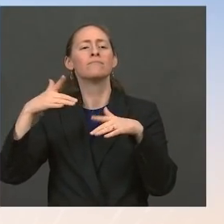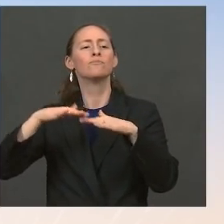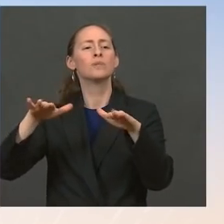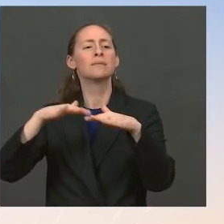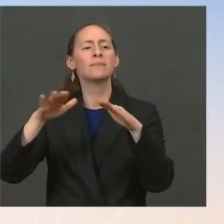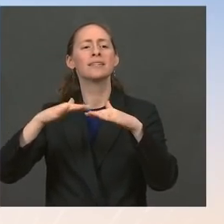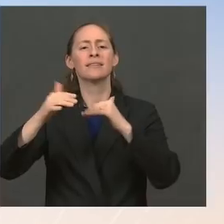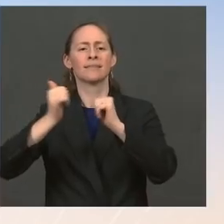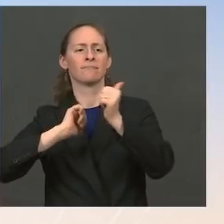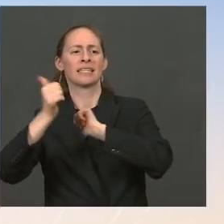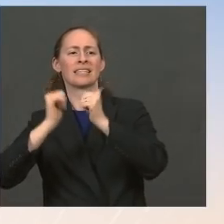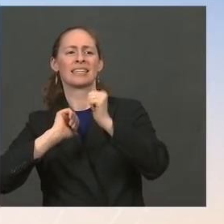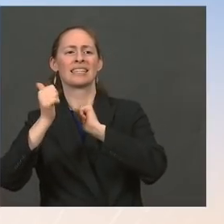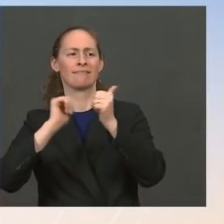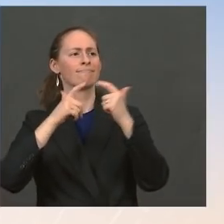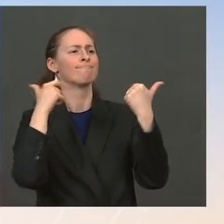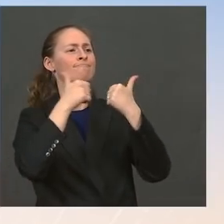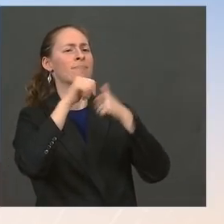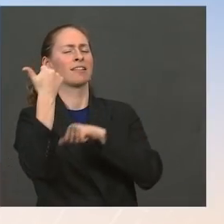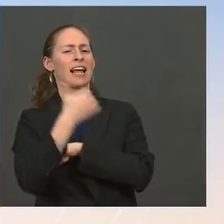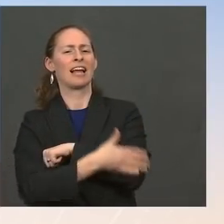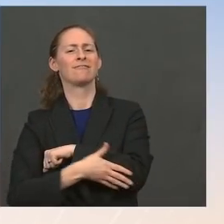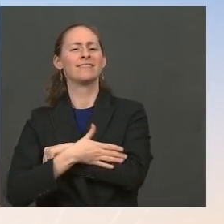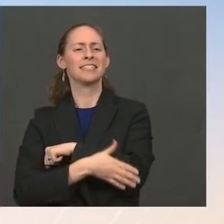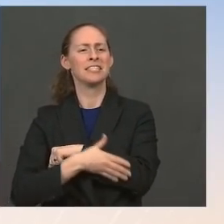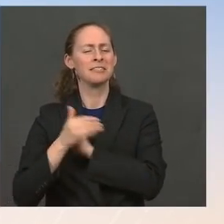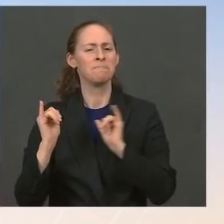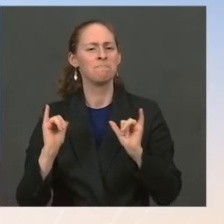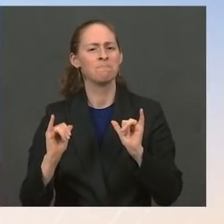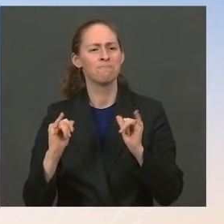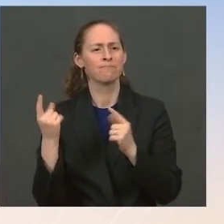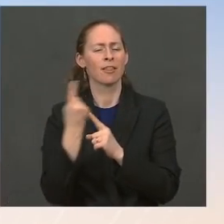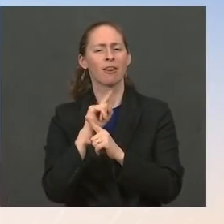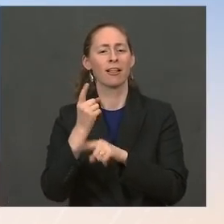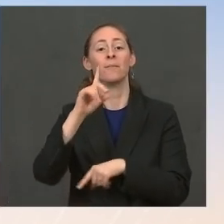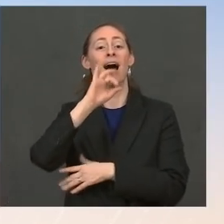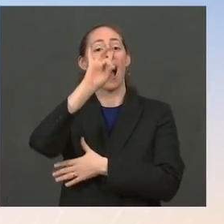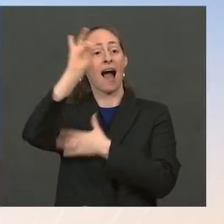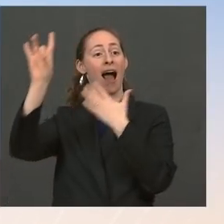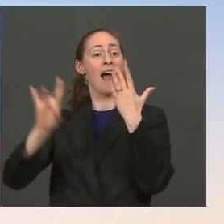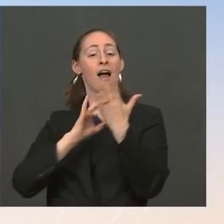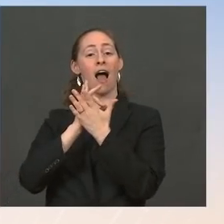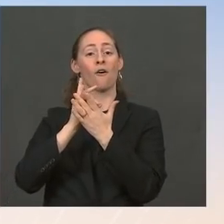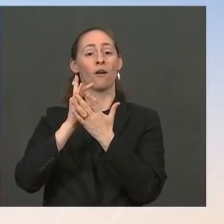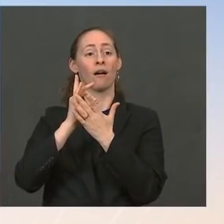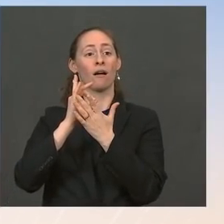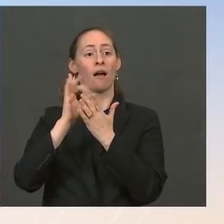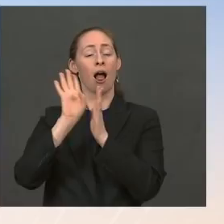what he did not talk about was cutting the cost of childcare, cutting the cost of eldercare, what we were going to do around the country